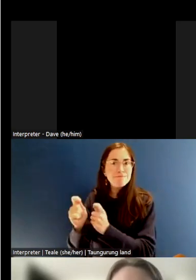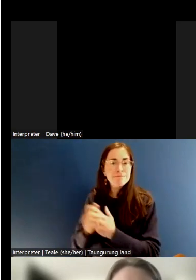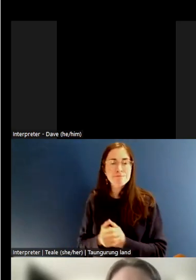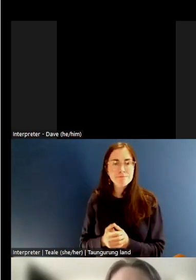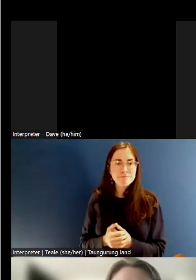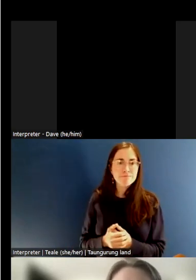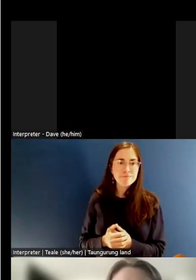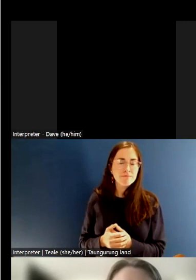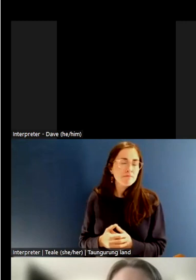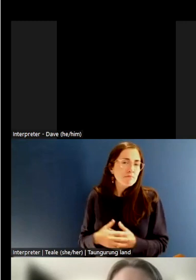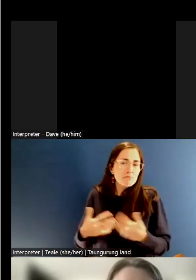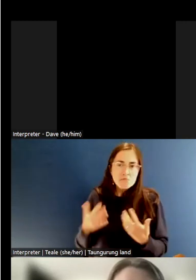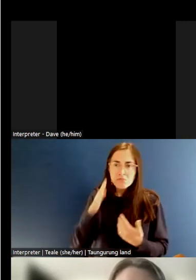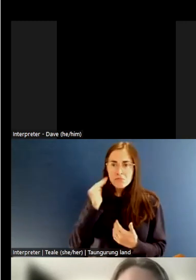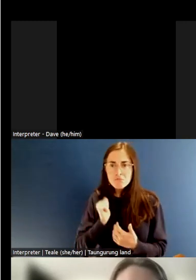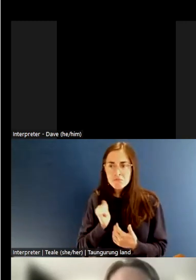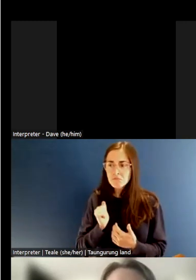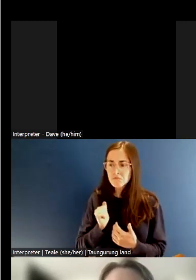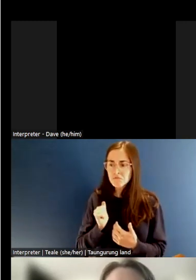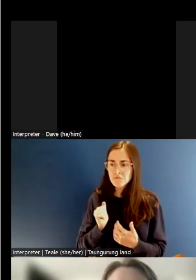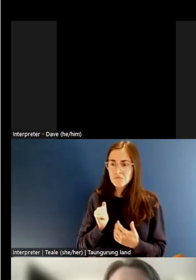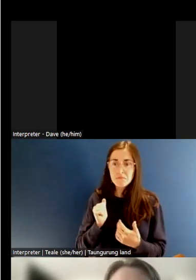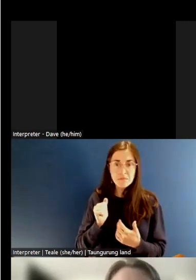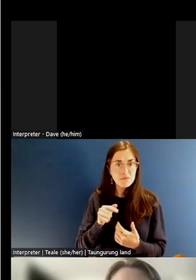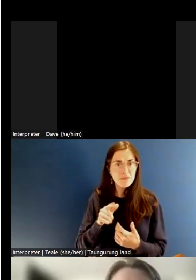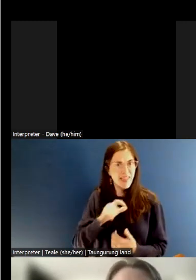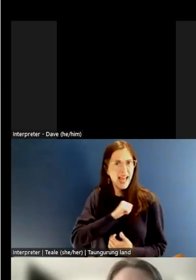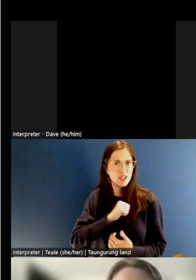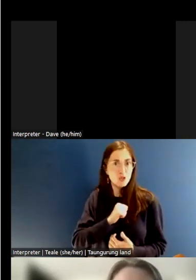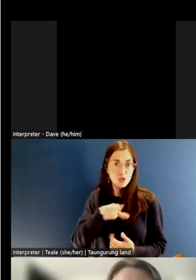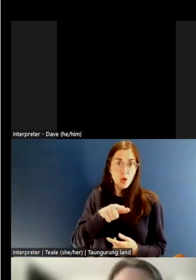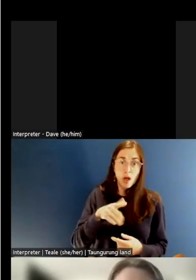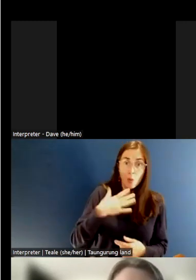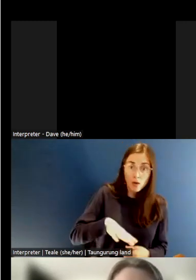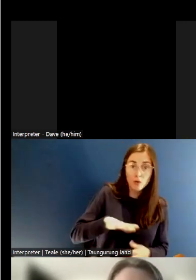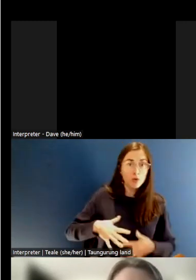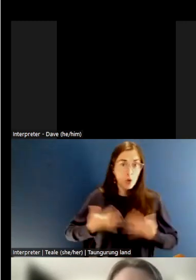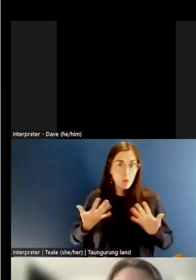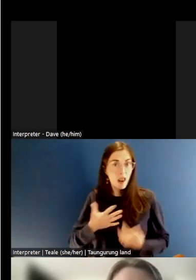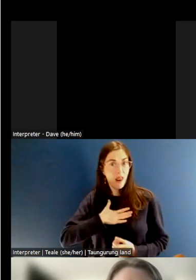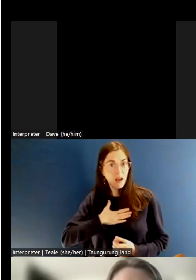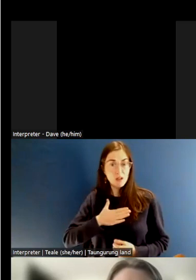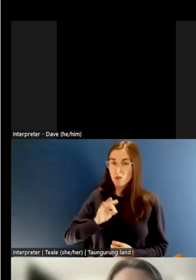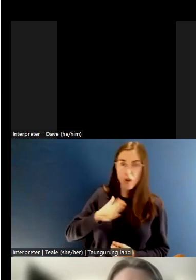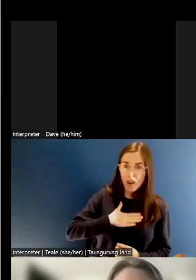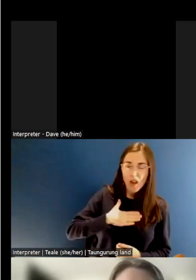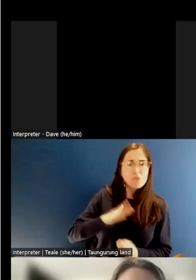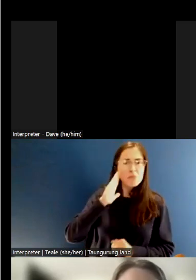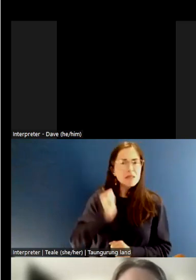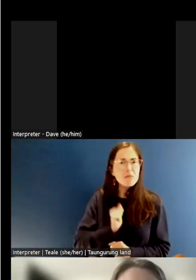or if you do want this, if you don't want this, it's good to be able to have the background information to be able to make an informed choice.